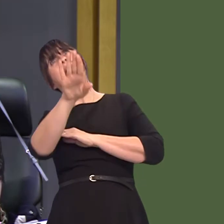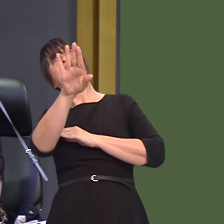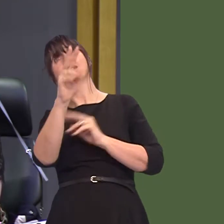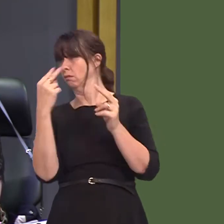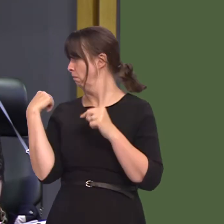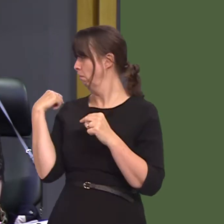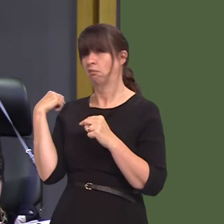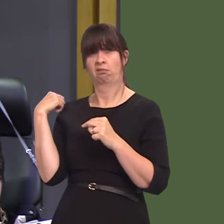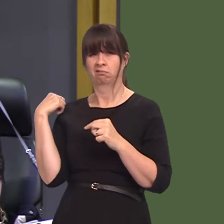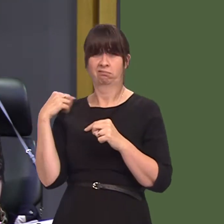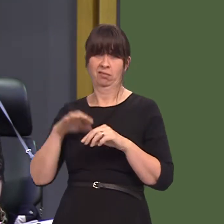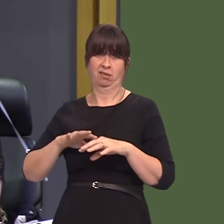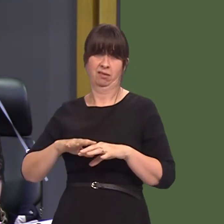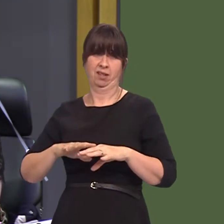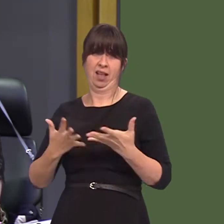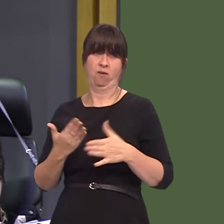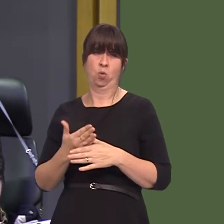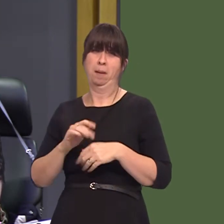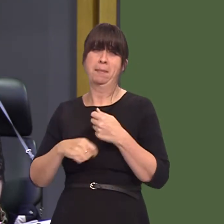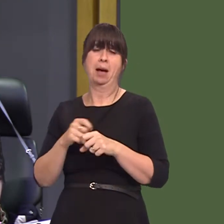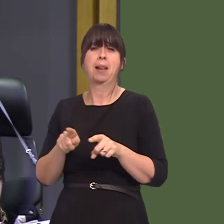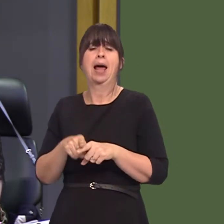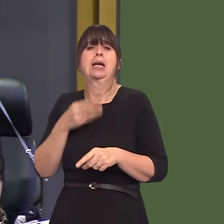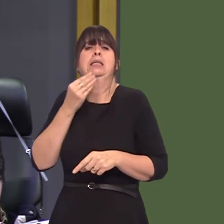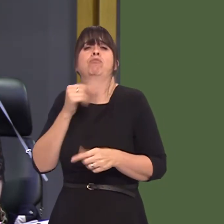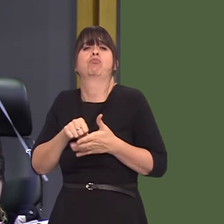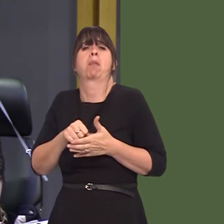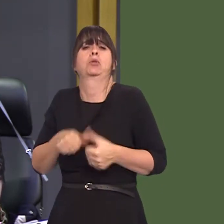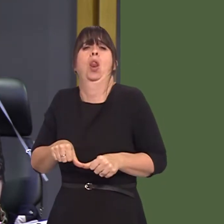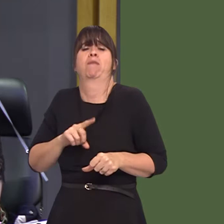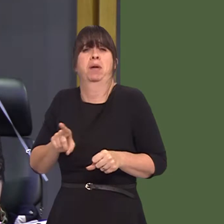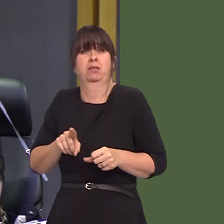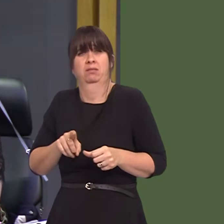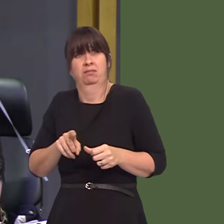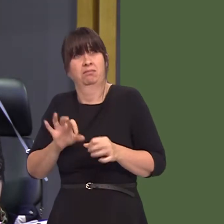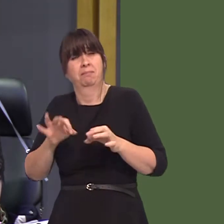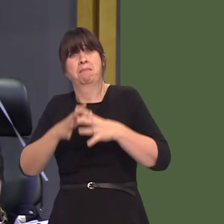At best, itís been a short-term sticking plaster; at worst, itís sold the Welsh people